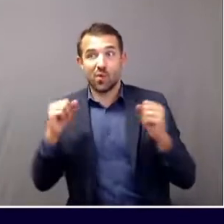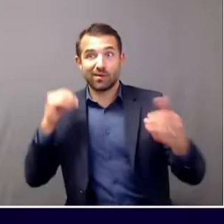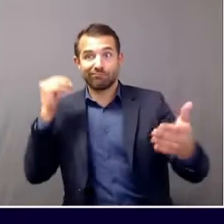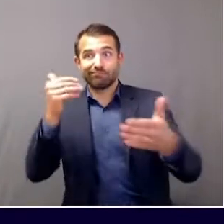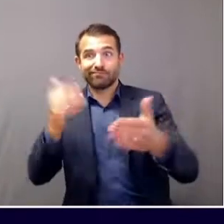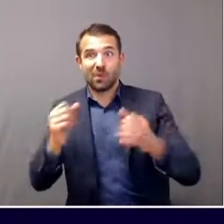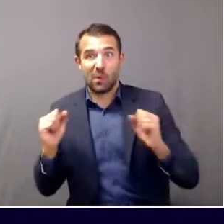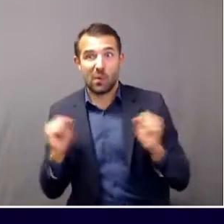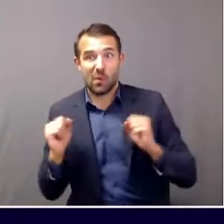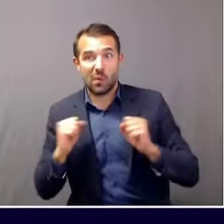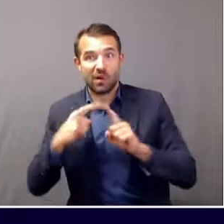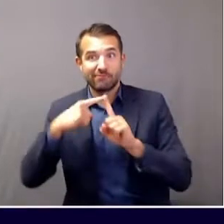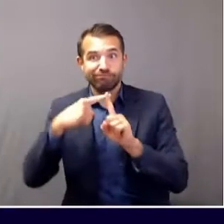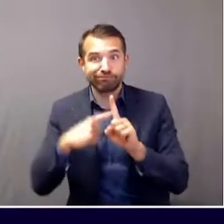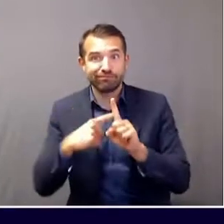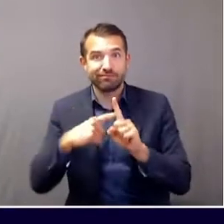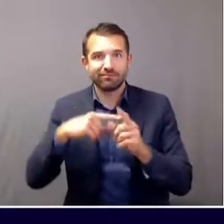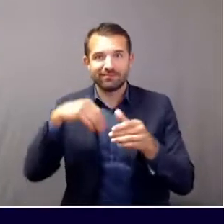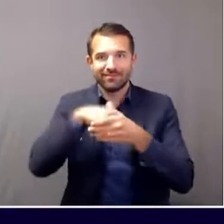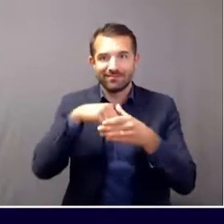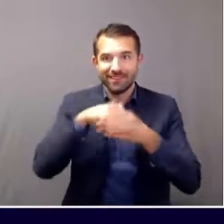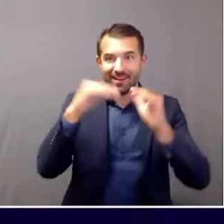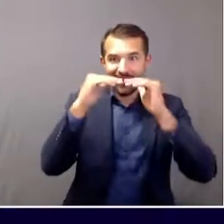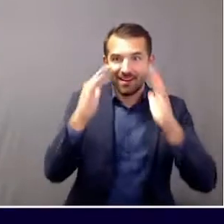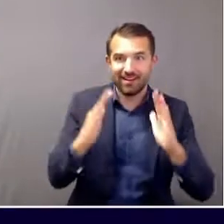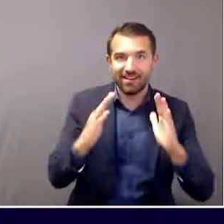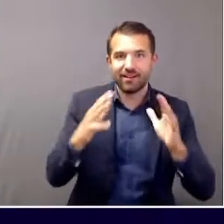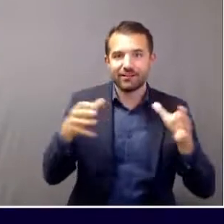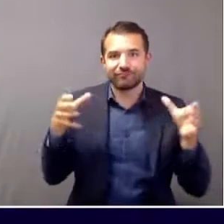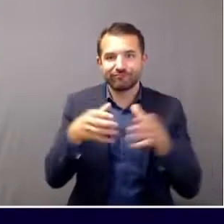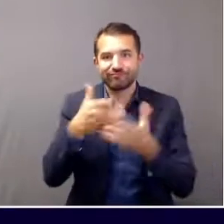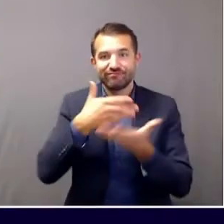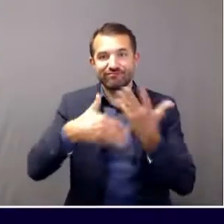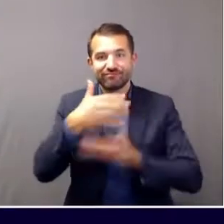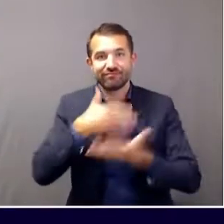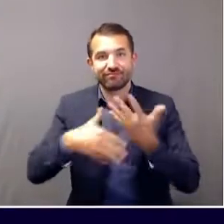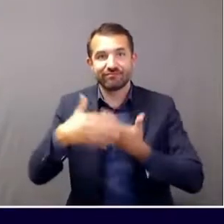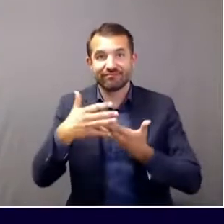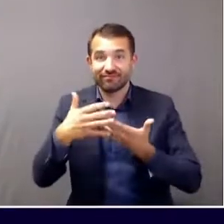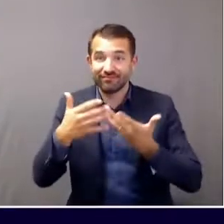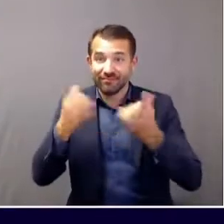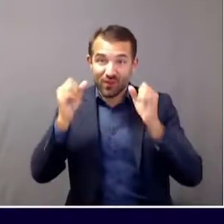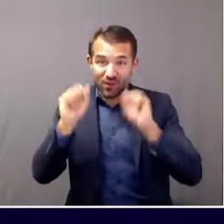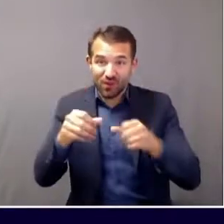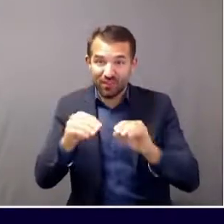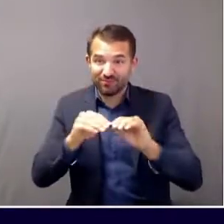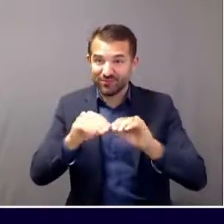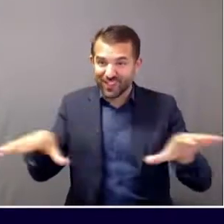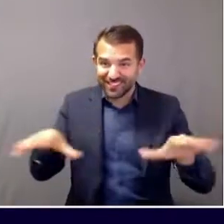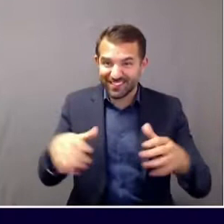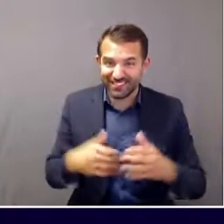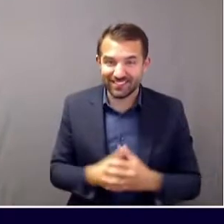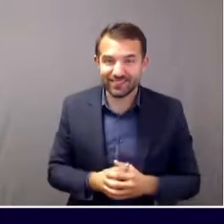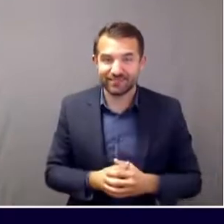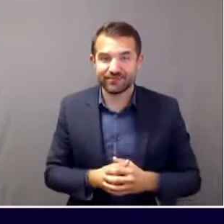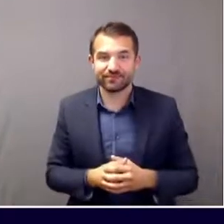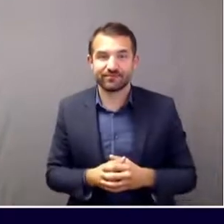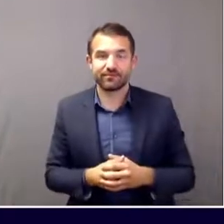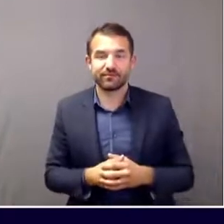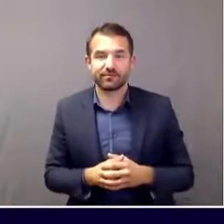overt for folks for the possibility that transmission